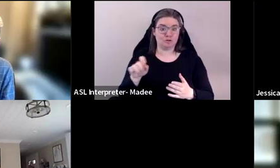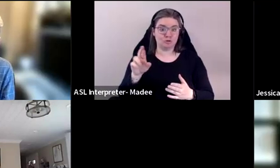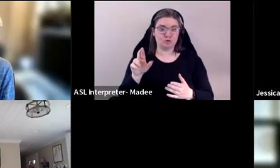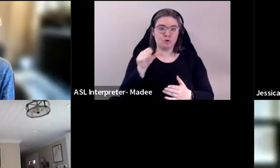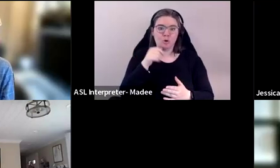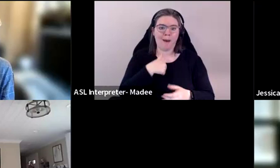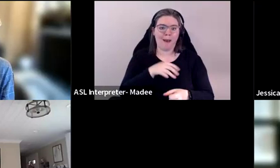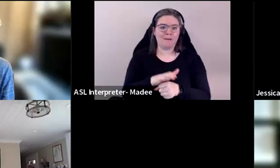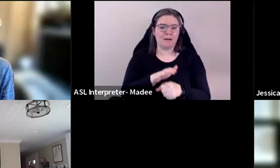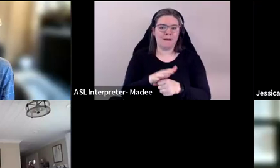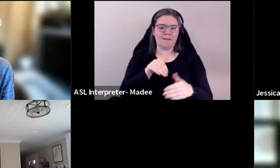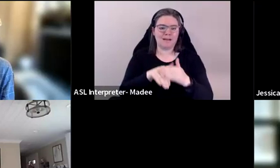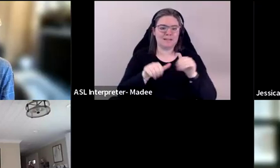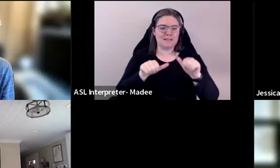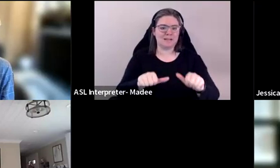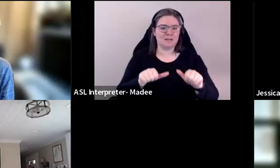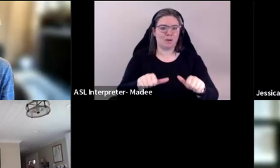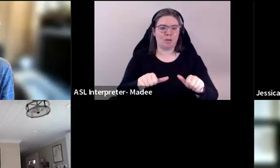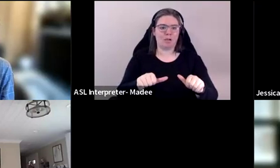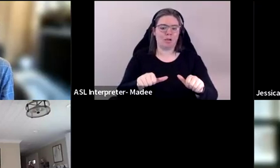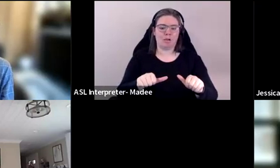Theresa Martinosky: accessibility for people with mobility. Impairments.